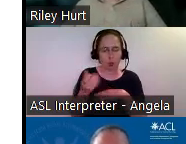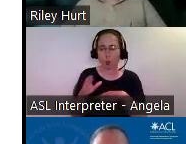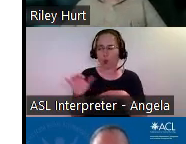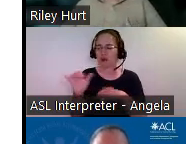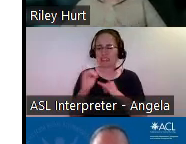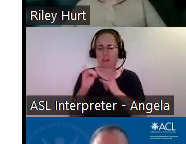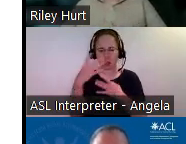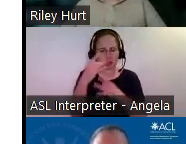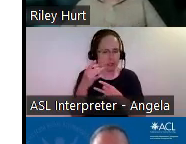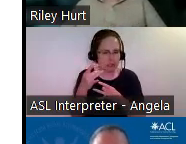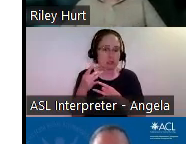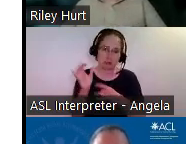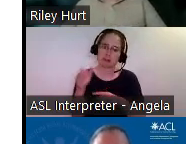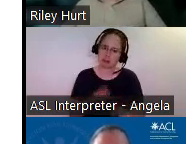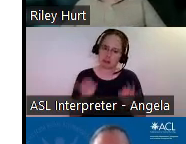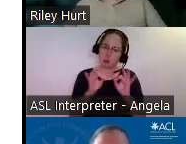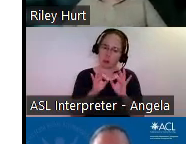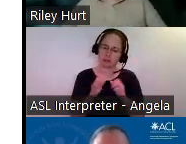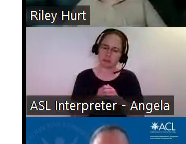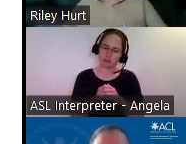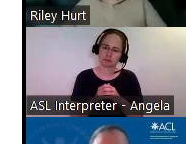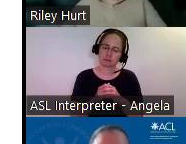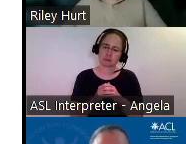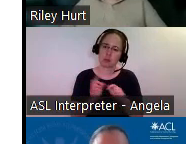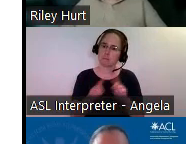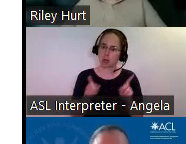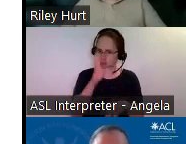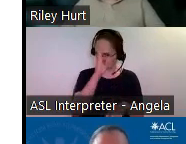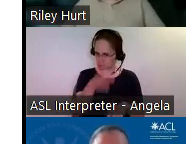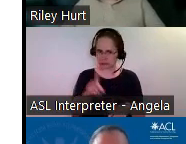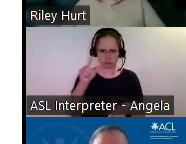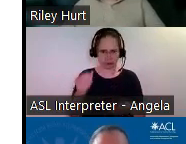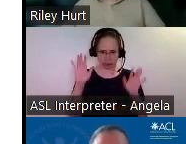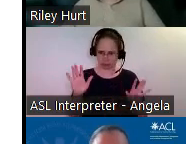to me is super important. But like I said, flat out it's disability. It's